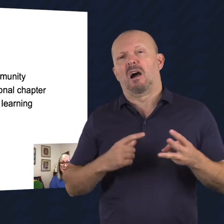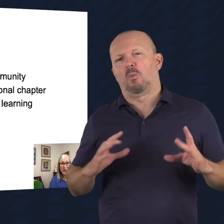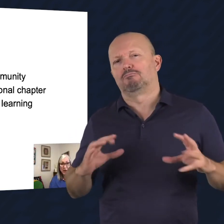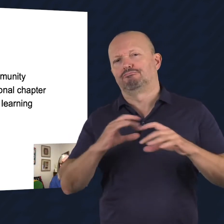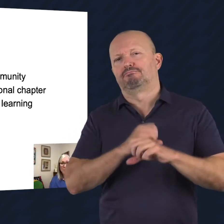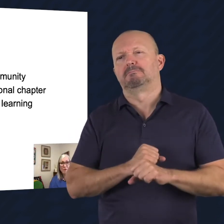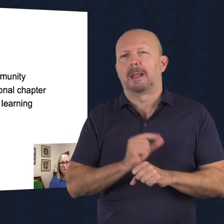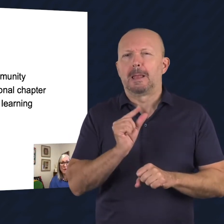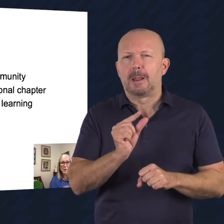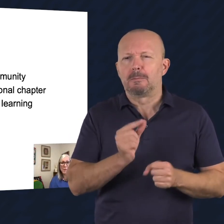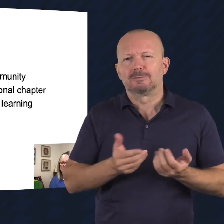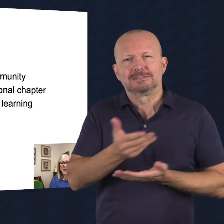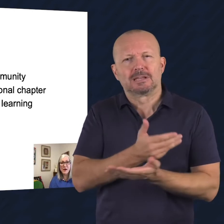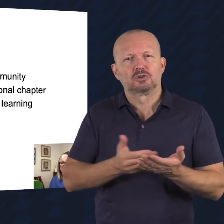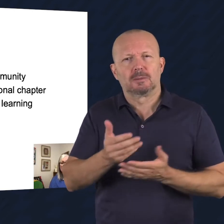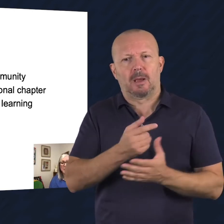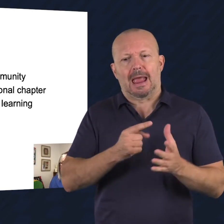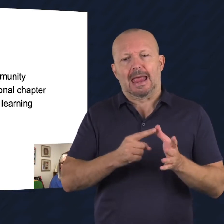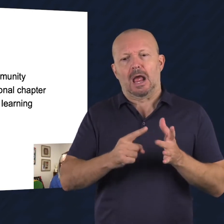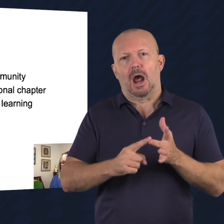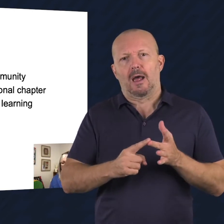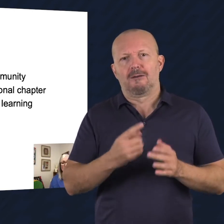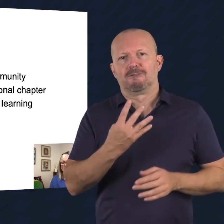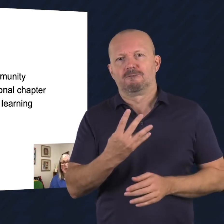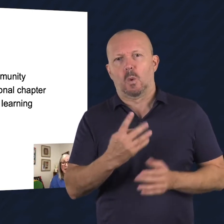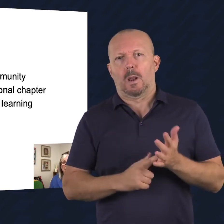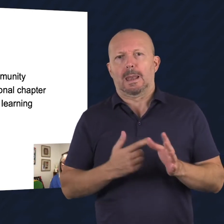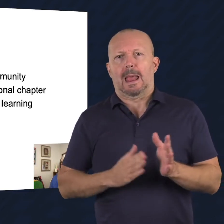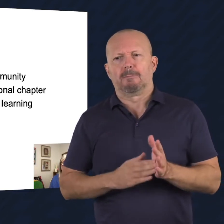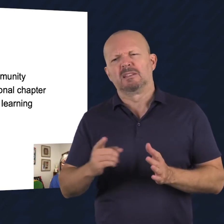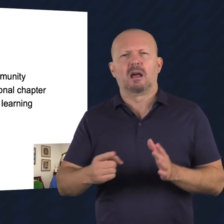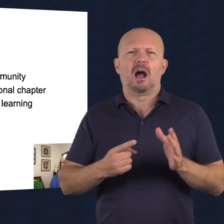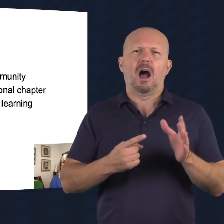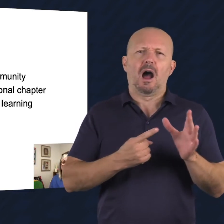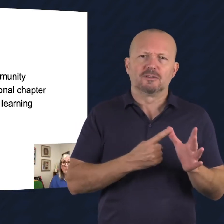Then, I'm gonna wrap up in a bit of a discussion about the AI4LAM community,